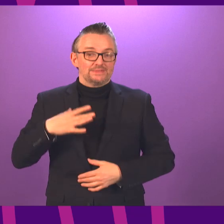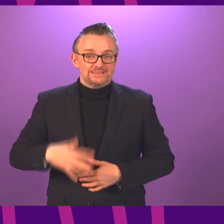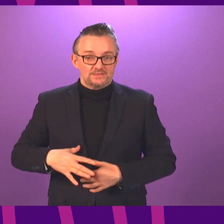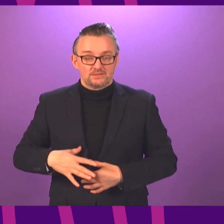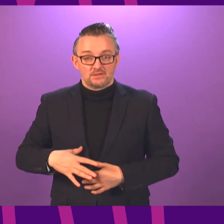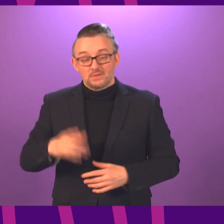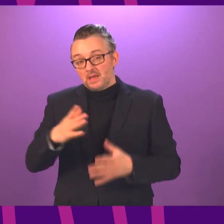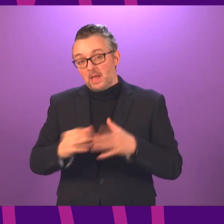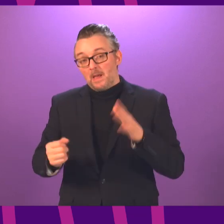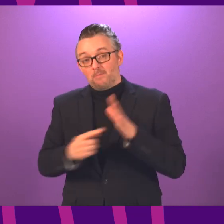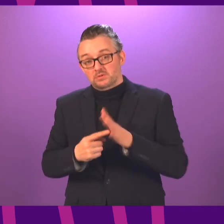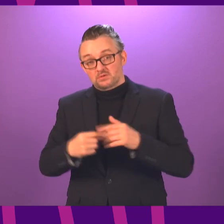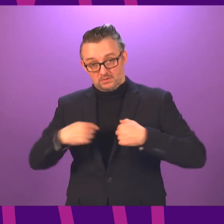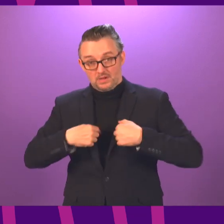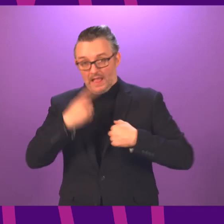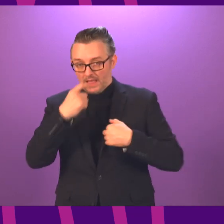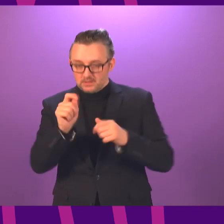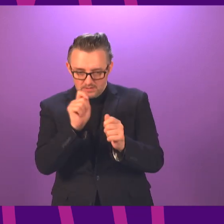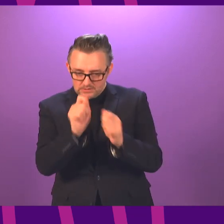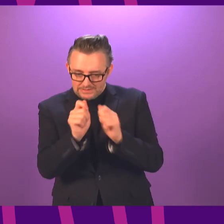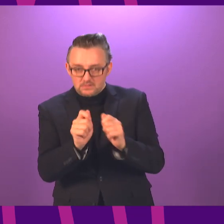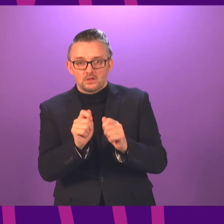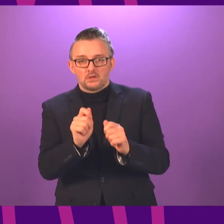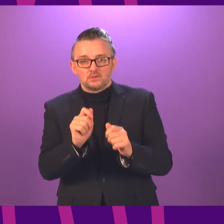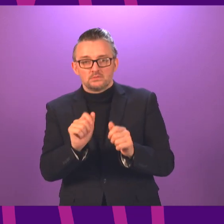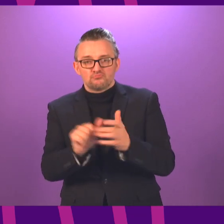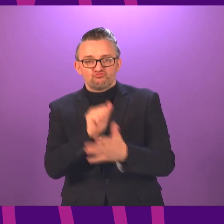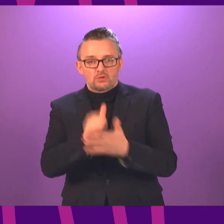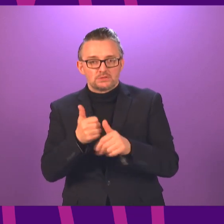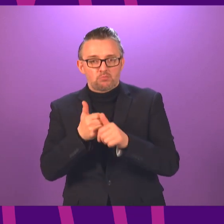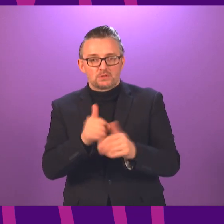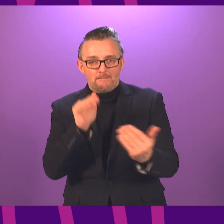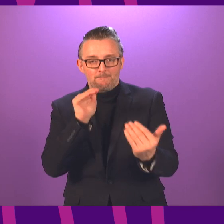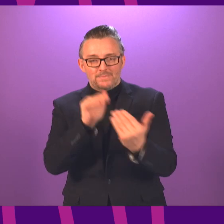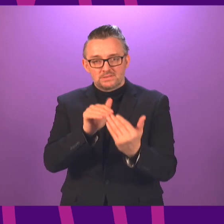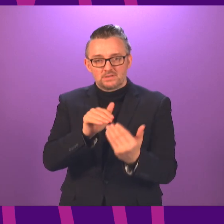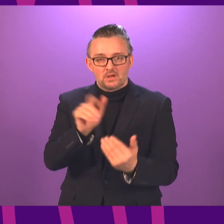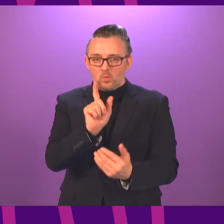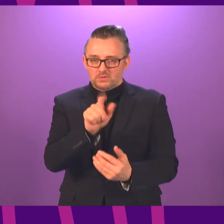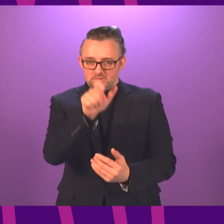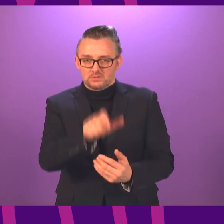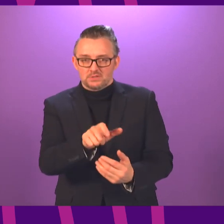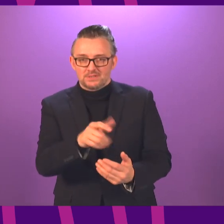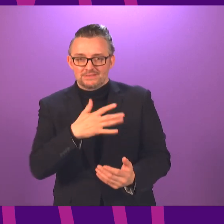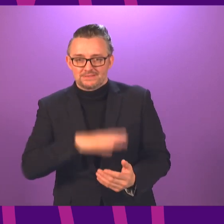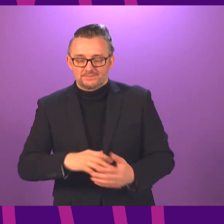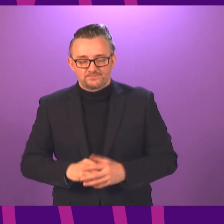that we have the ability to tailor support in ways that we think are necessary, depending on the exact shape of the path that we take.